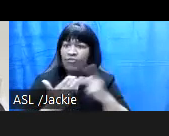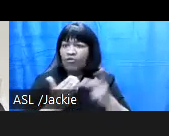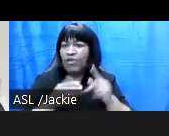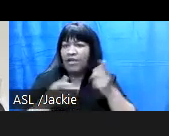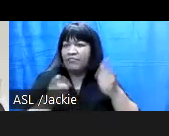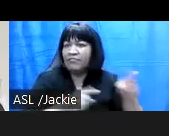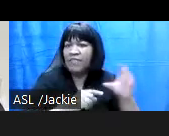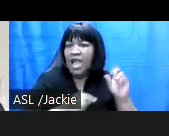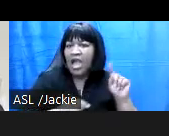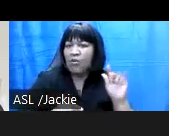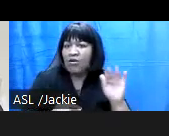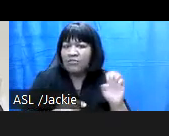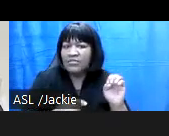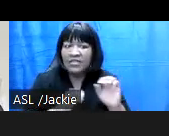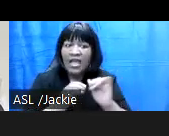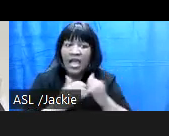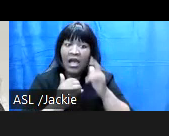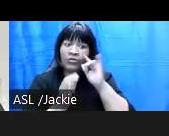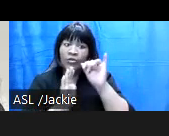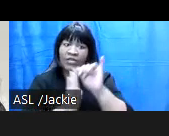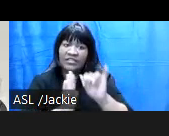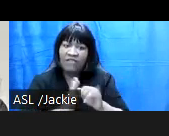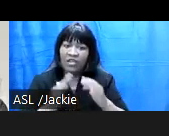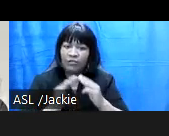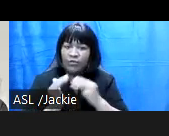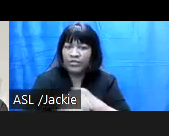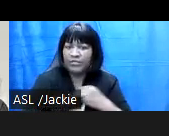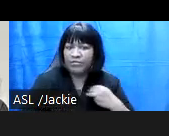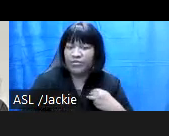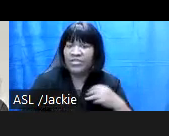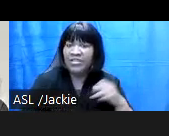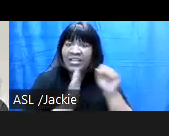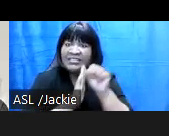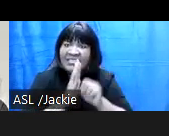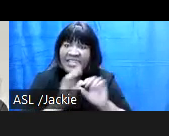How to identify community members? State agencies should avoid repeatedly